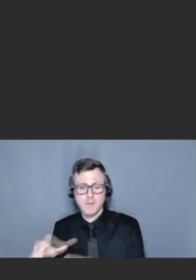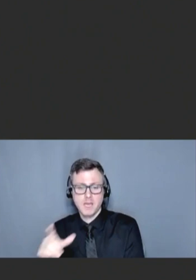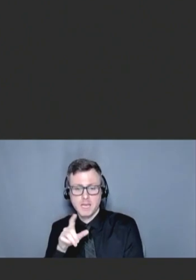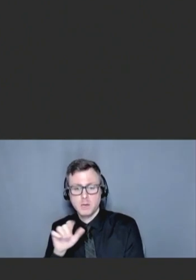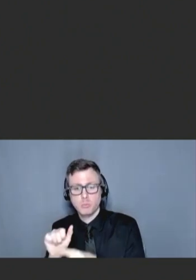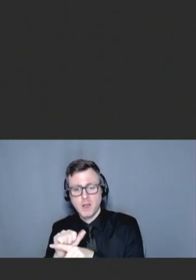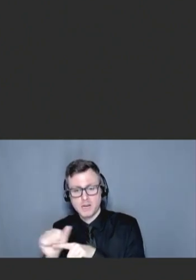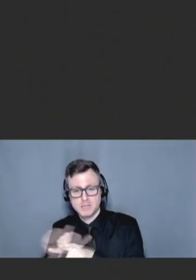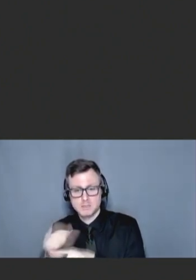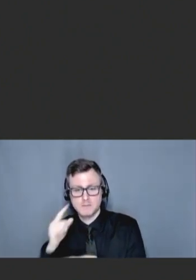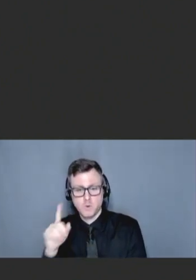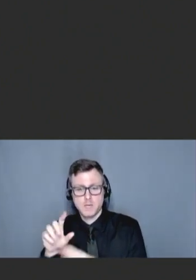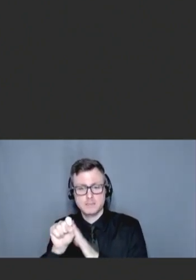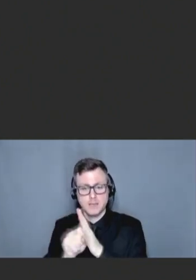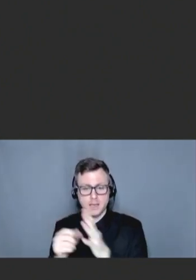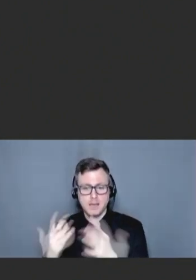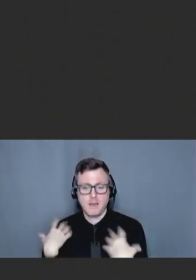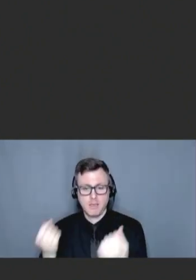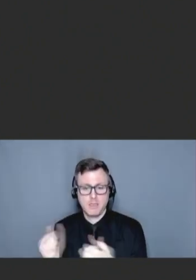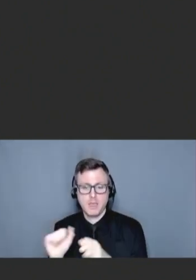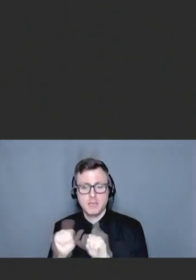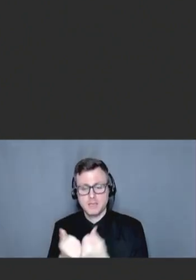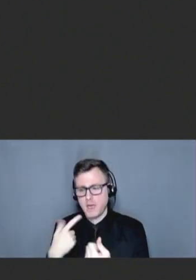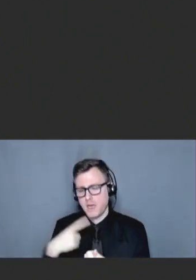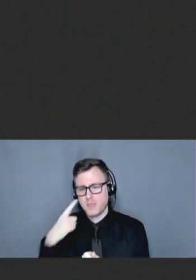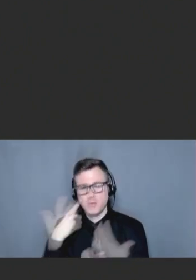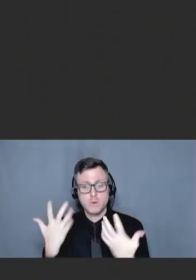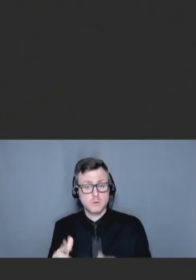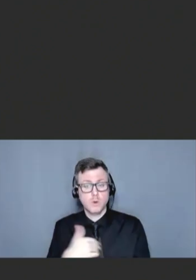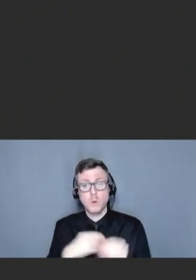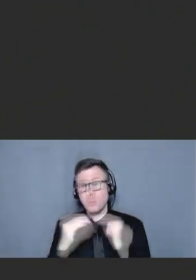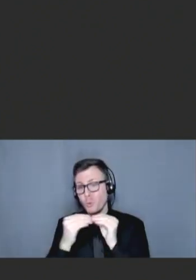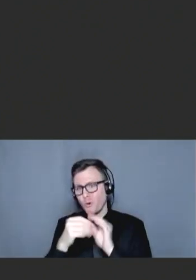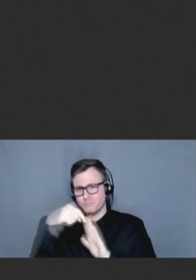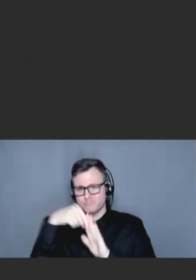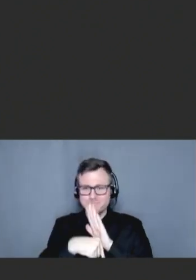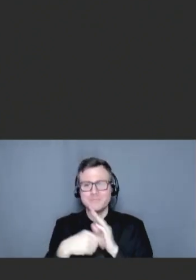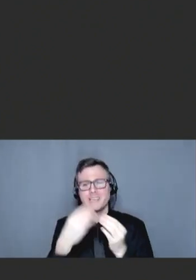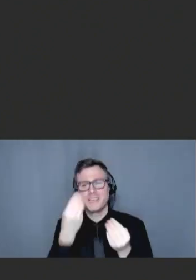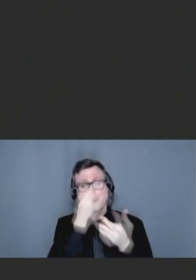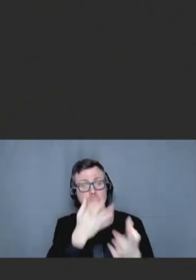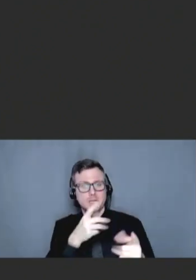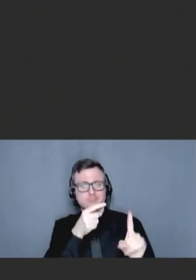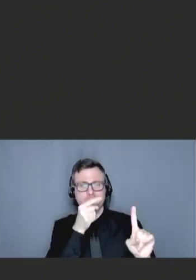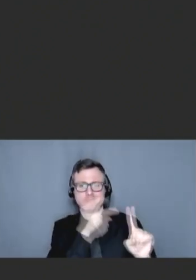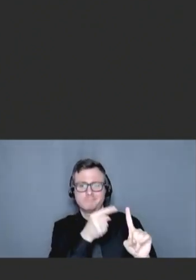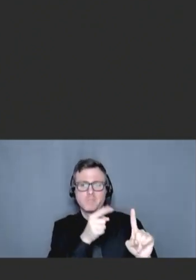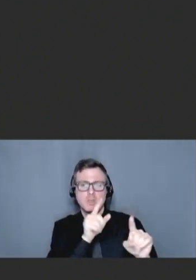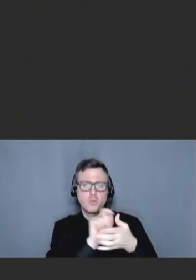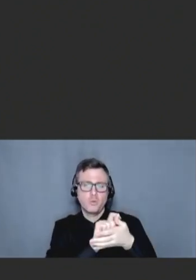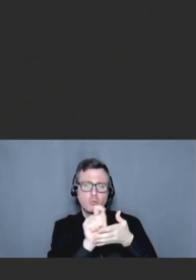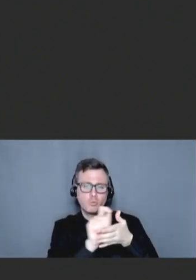And I think that's all of my updates, but like others have mentioned, more information can be found in our written report. Thank you.